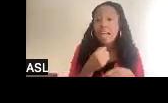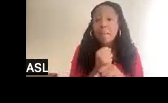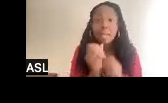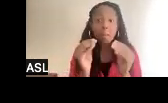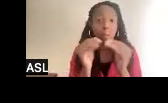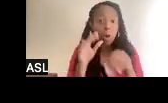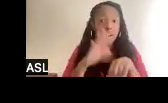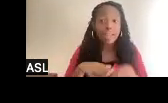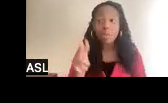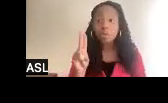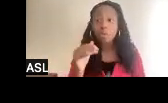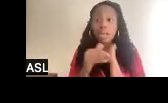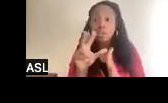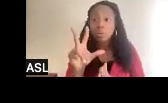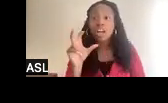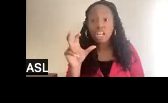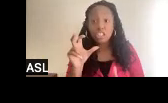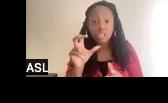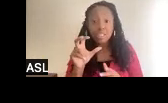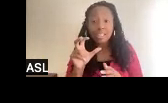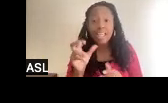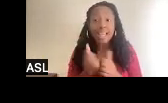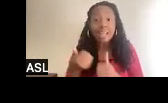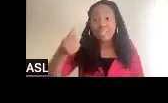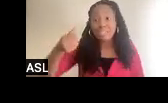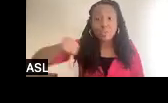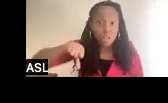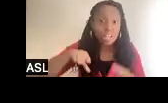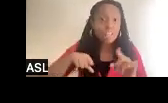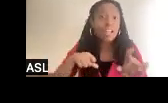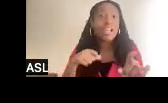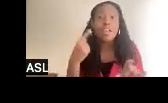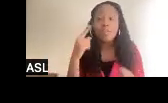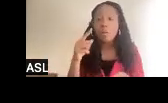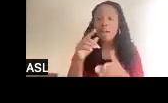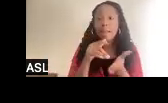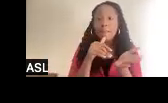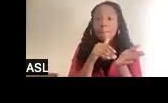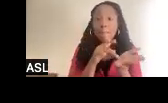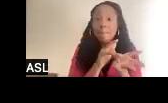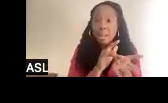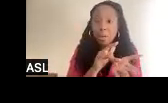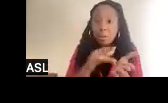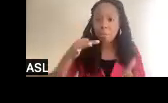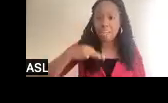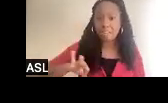individual I can be disqualified from my medical benefits right Med waiver is not income based but